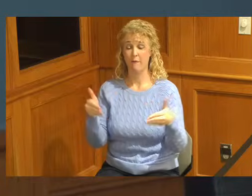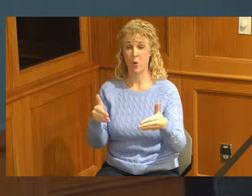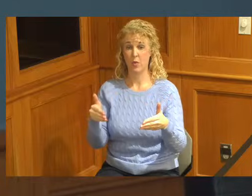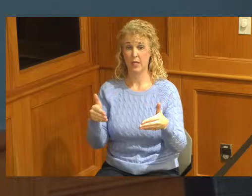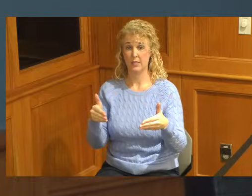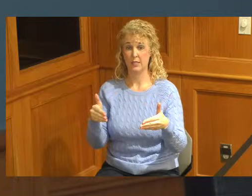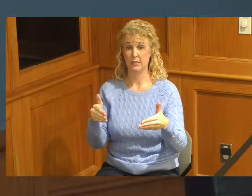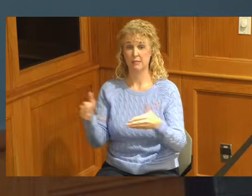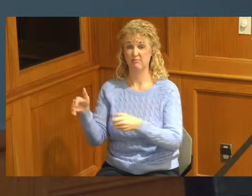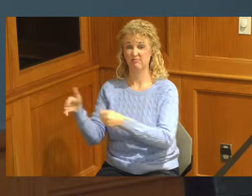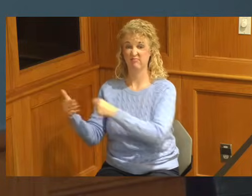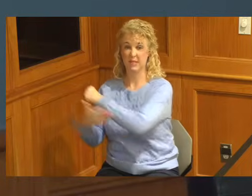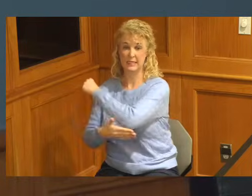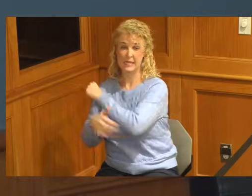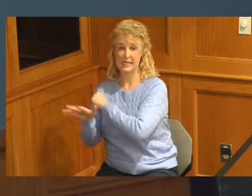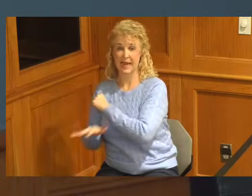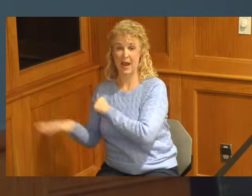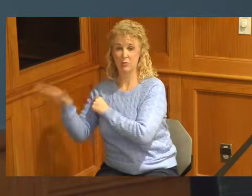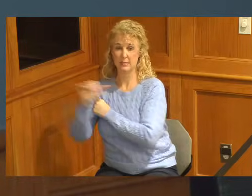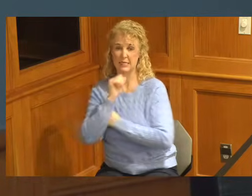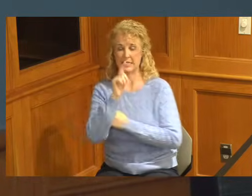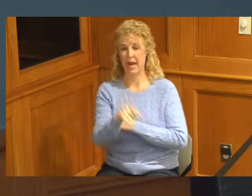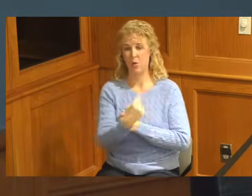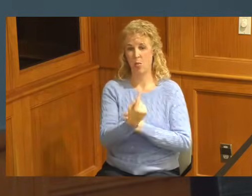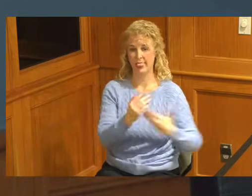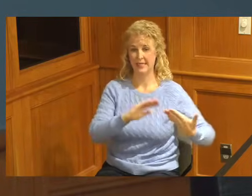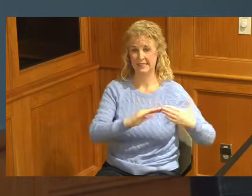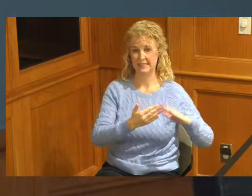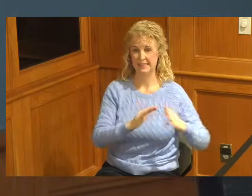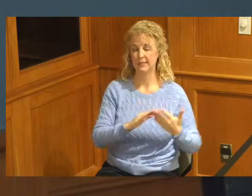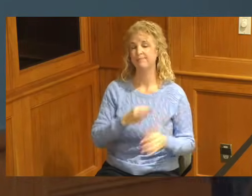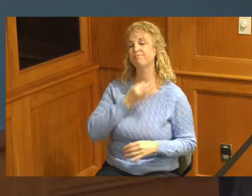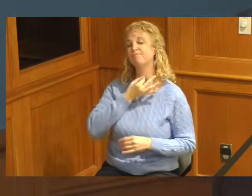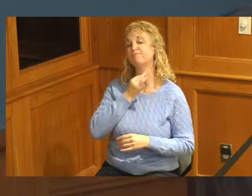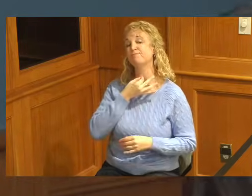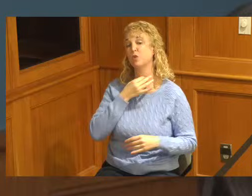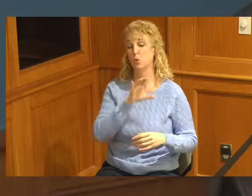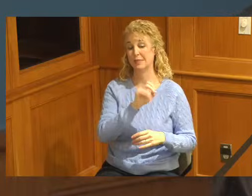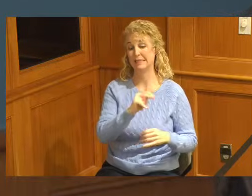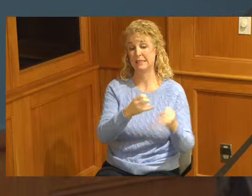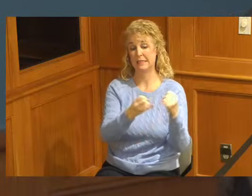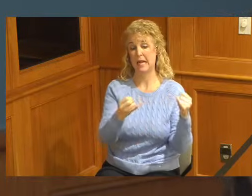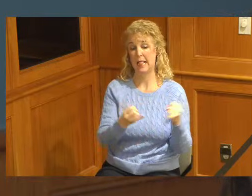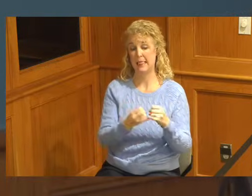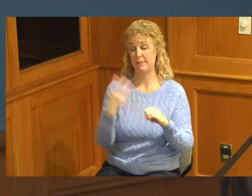county. I have a few questions. Um, so when you go outside of the city, do you talk to the CIC's